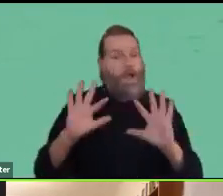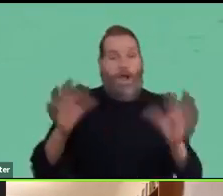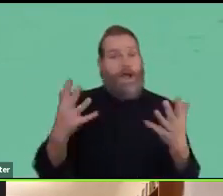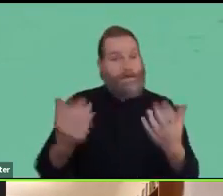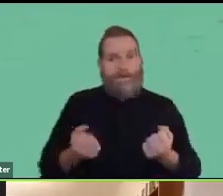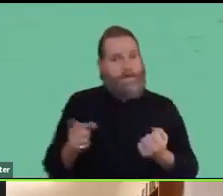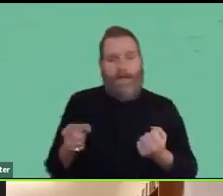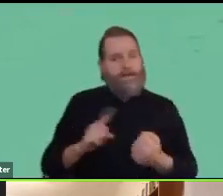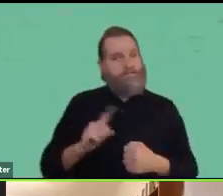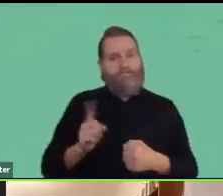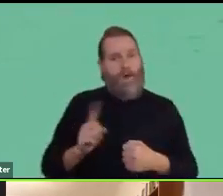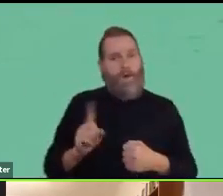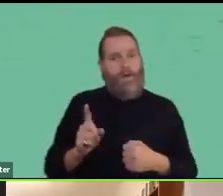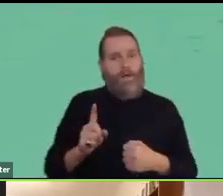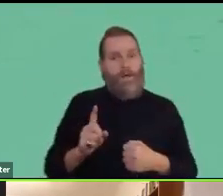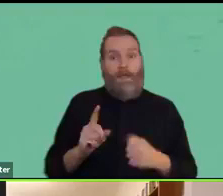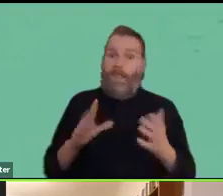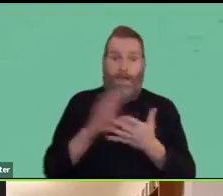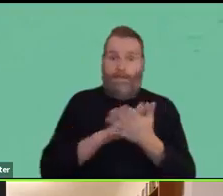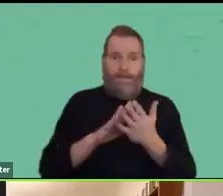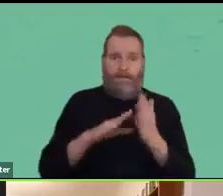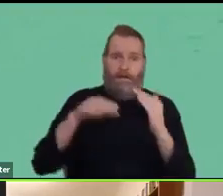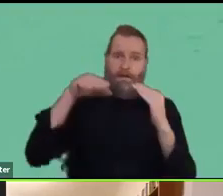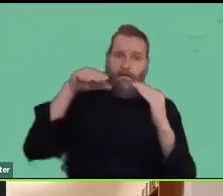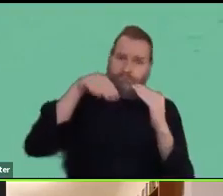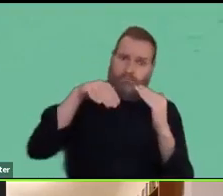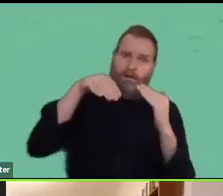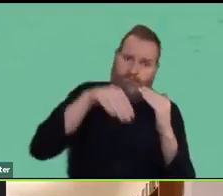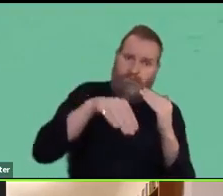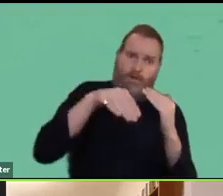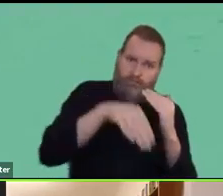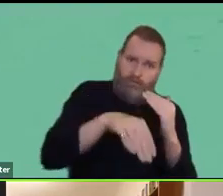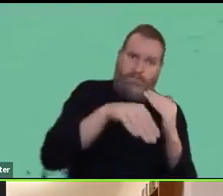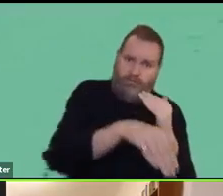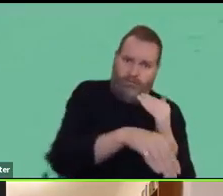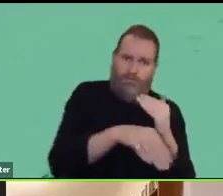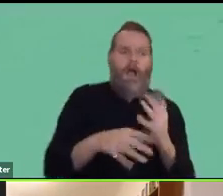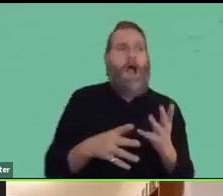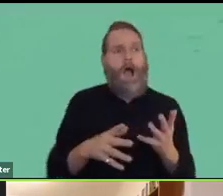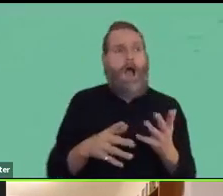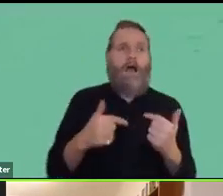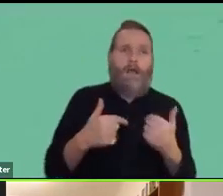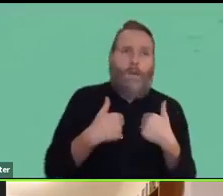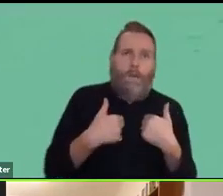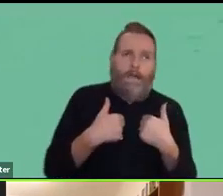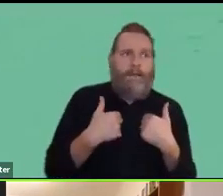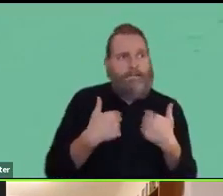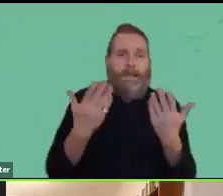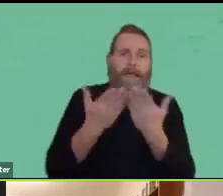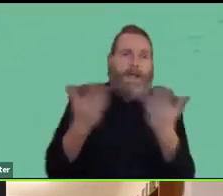it is a race to the bottom we are seeking to have an equality of misery whereas what we should about